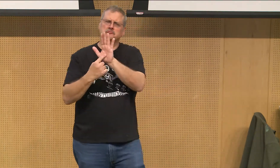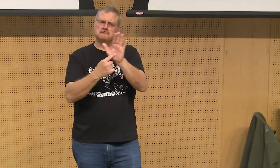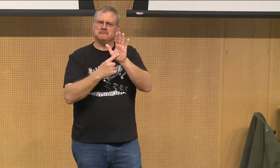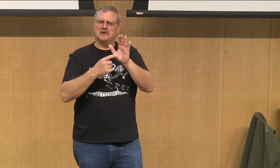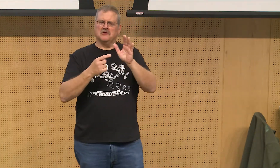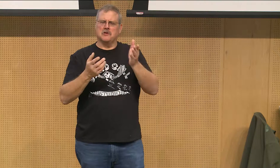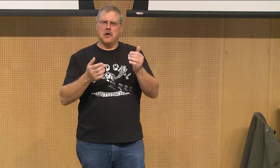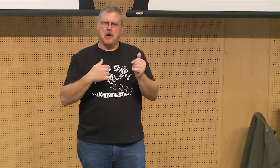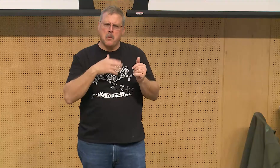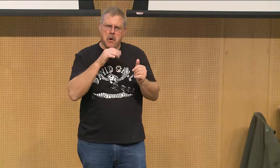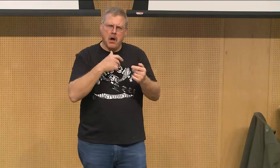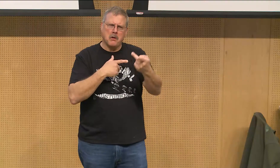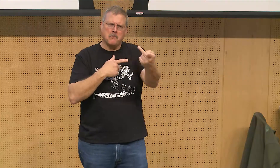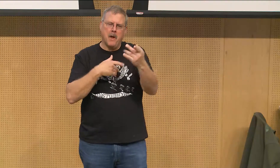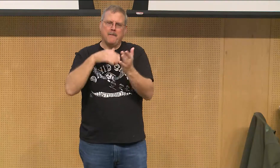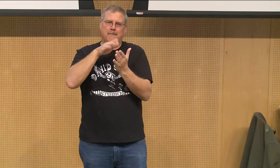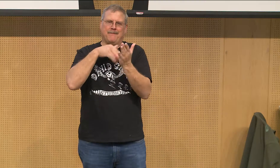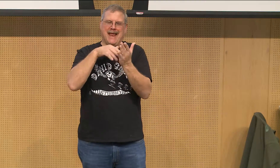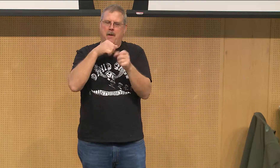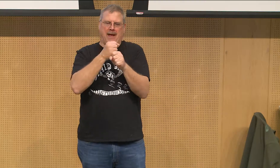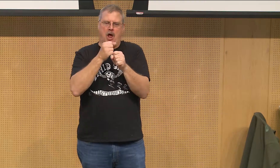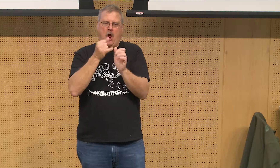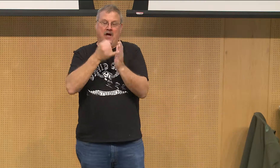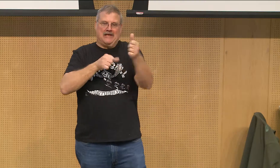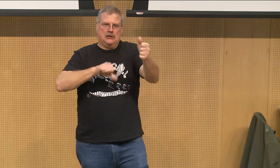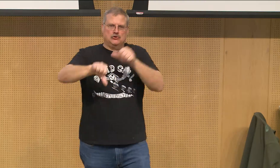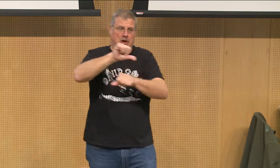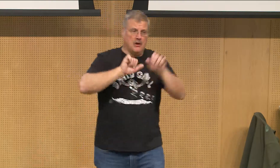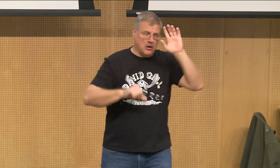so we worked on something.